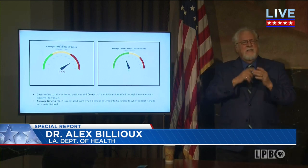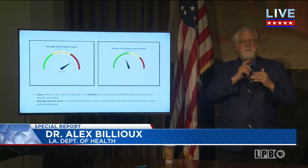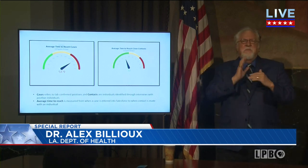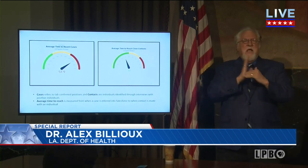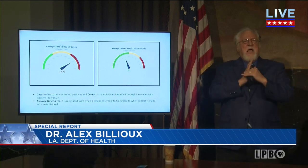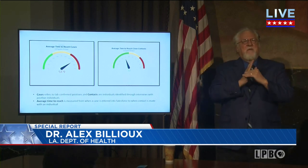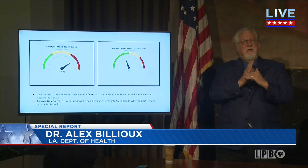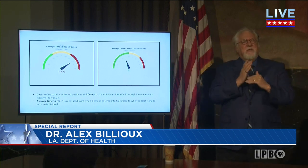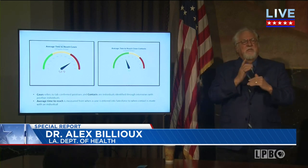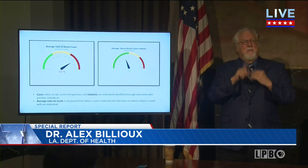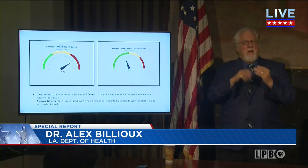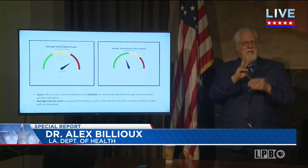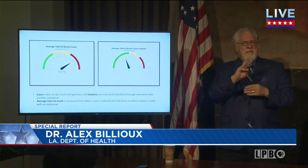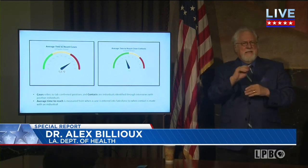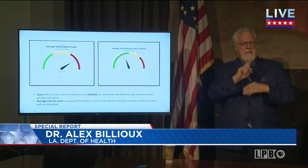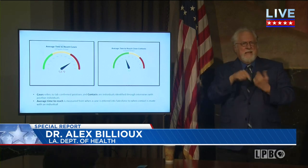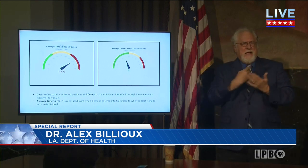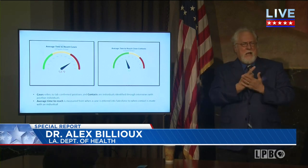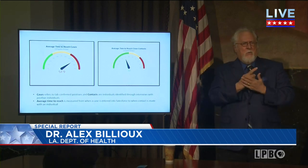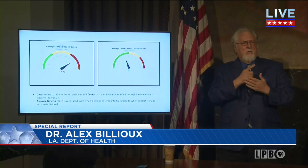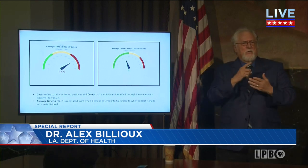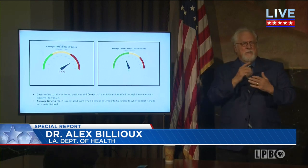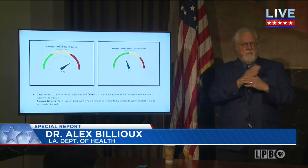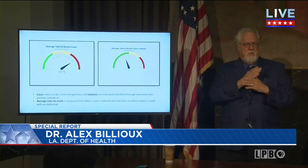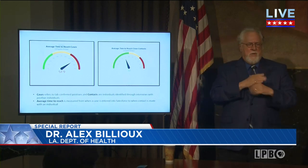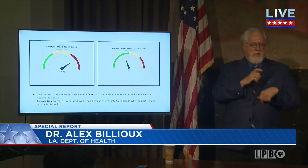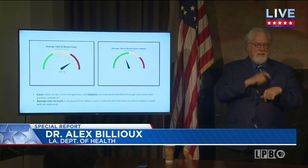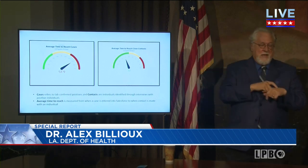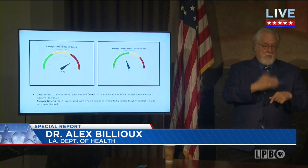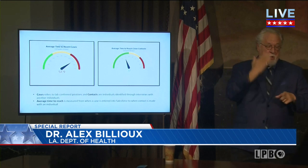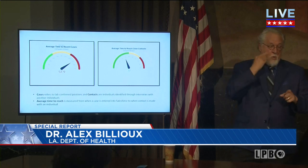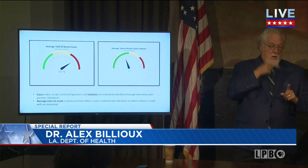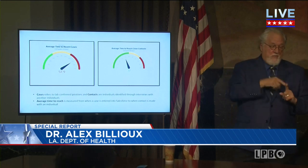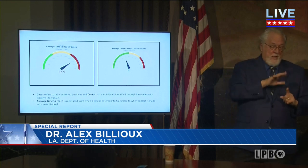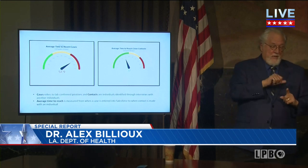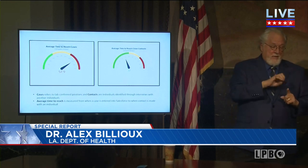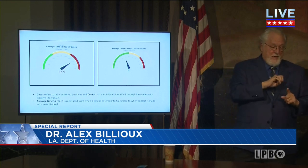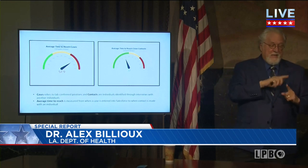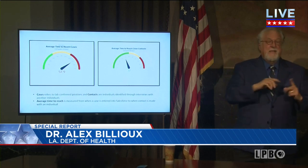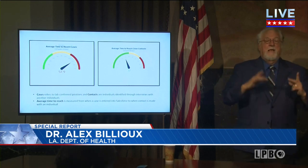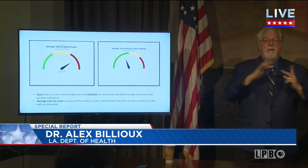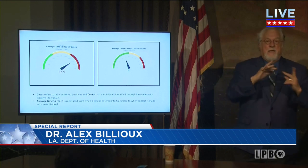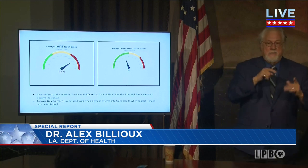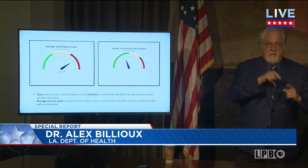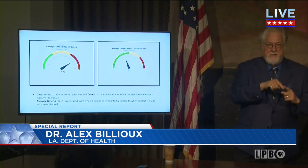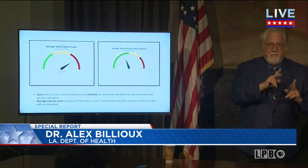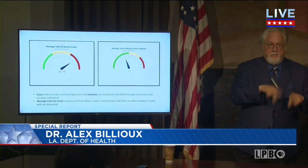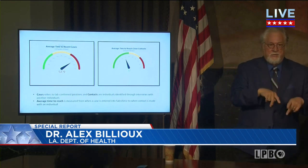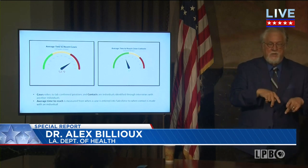ON THE RIGHT ARE THE CONTACTS. AND WHAT YOU SEE IS IT TAKES US ON AVERAGE A LITTLE UNDER 60